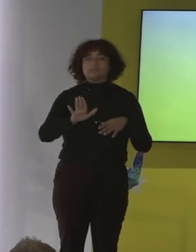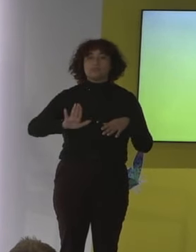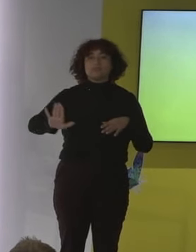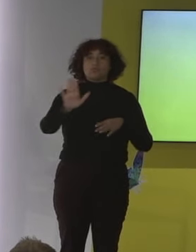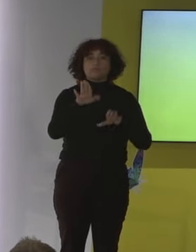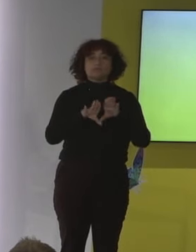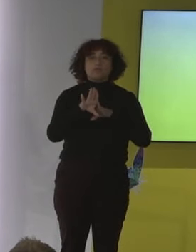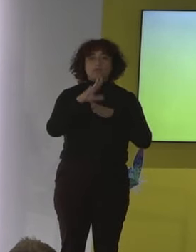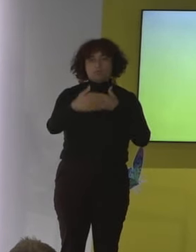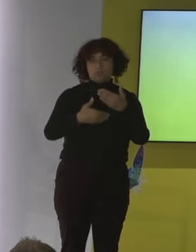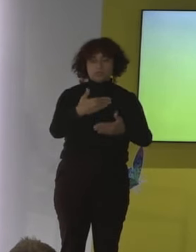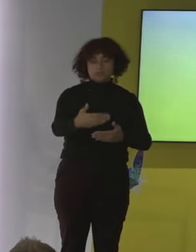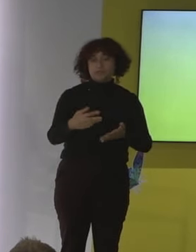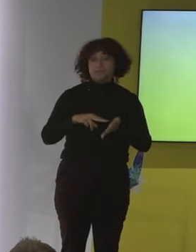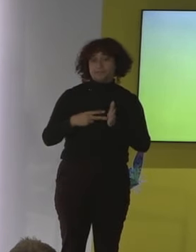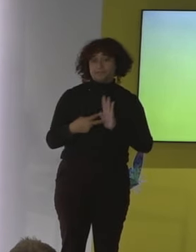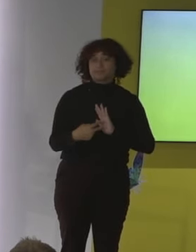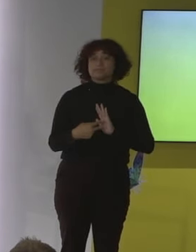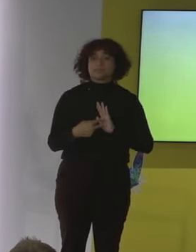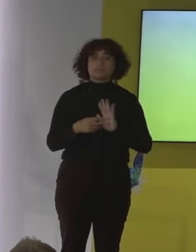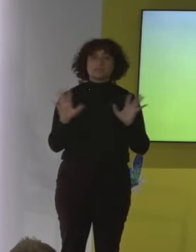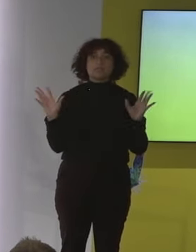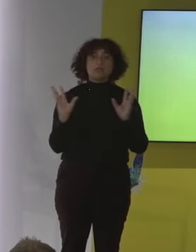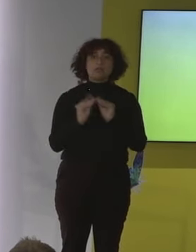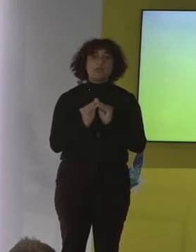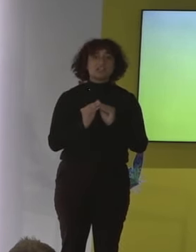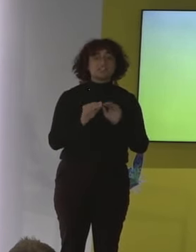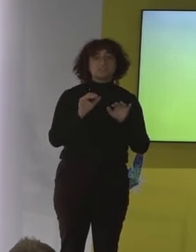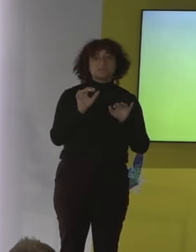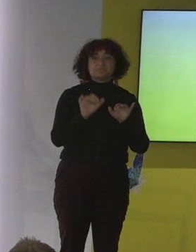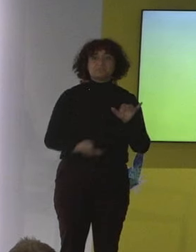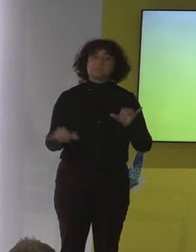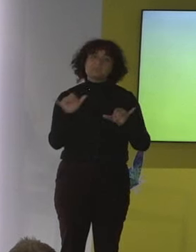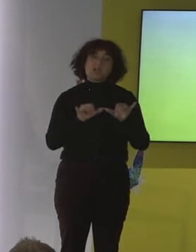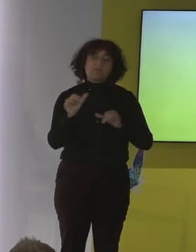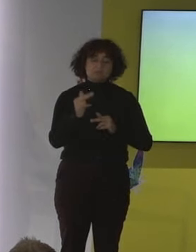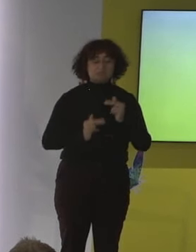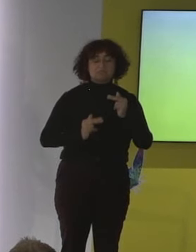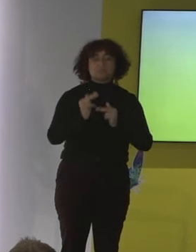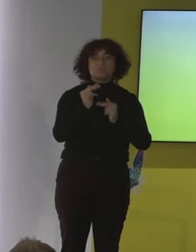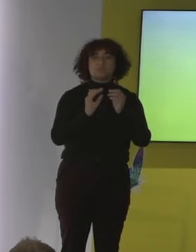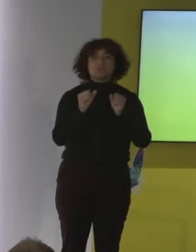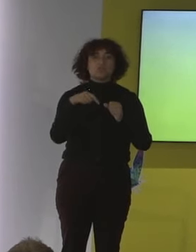It's basically a collection of common building blocks, so that you don't have to write them from scratch.